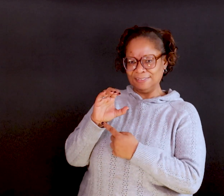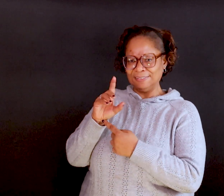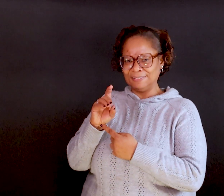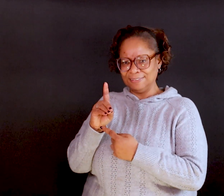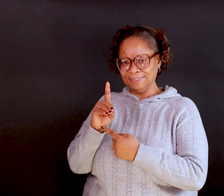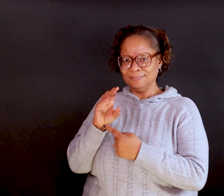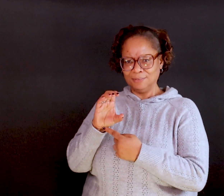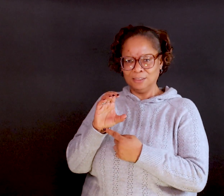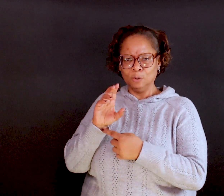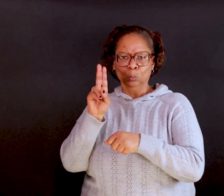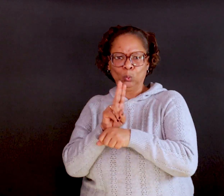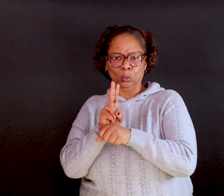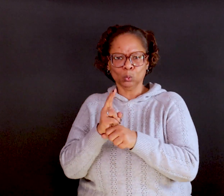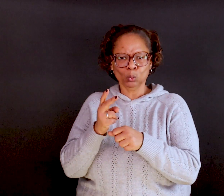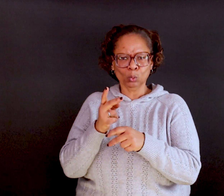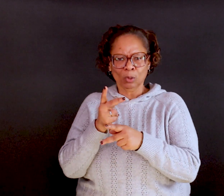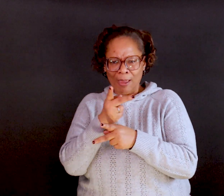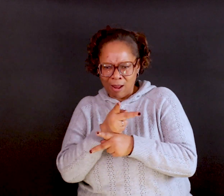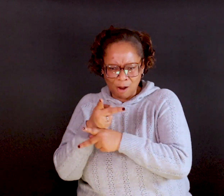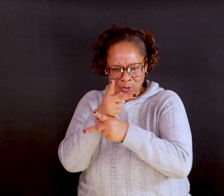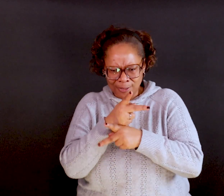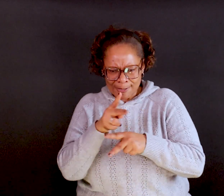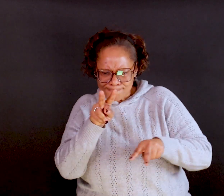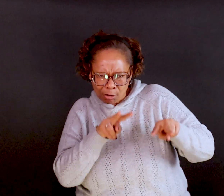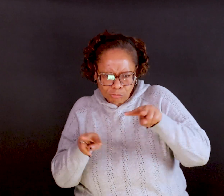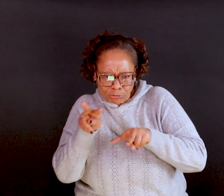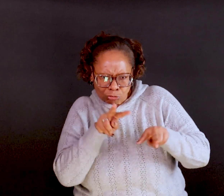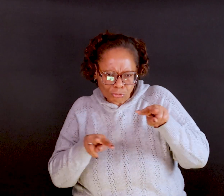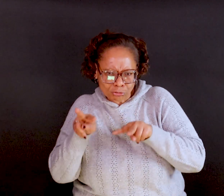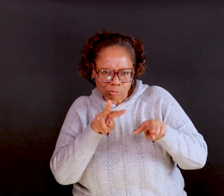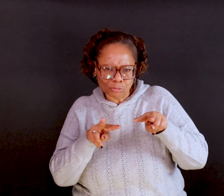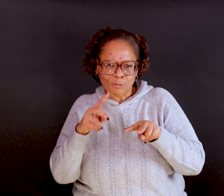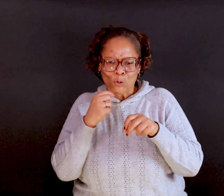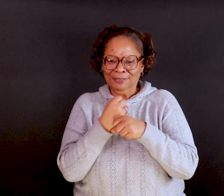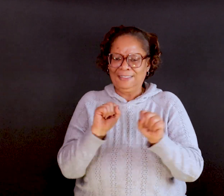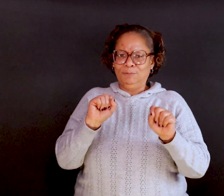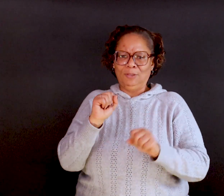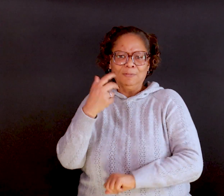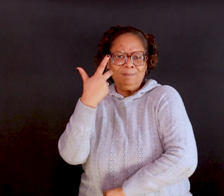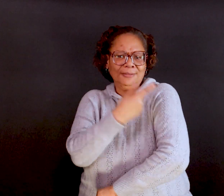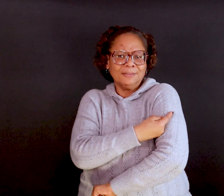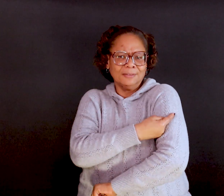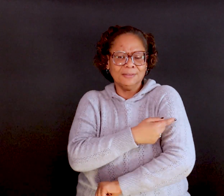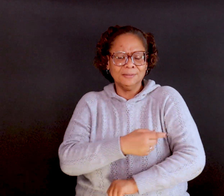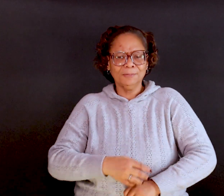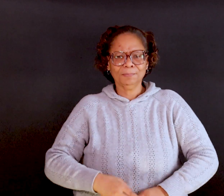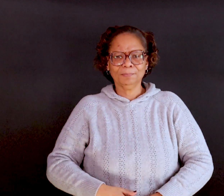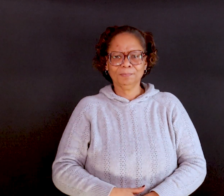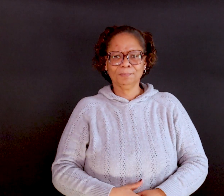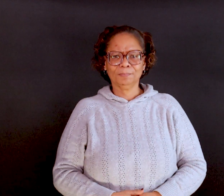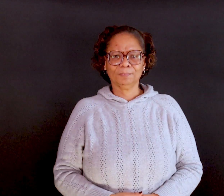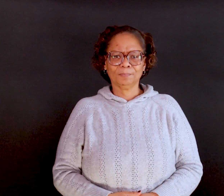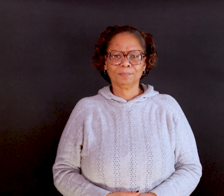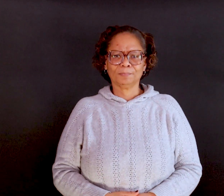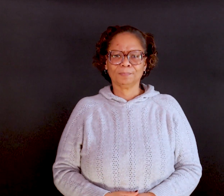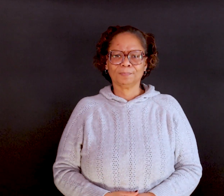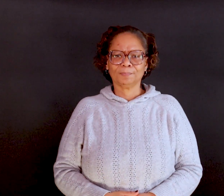CDC uses to closely monitor the safety of vaccines.